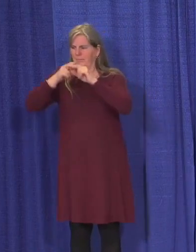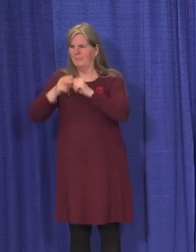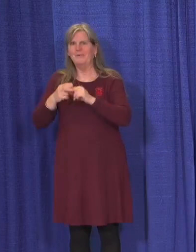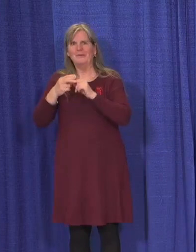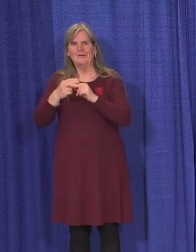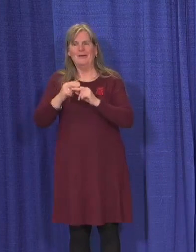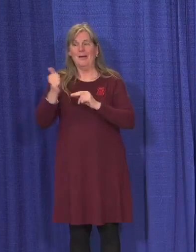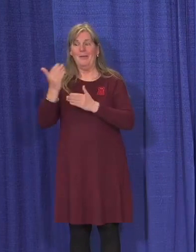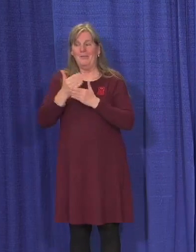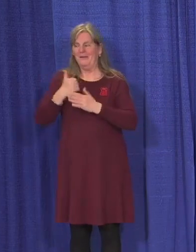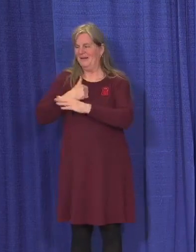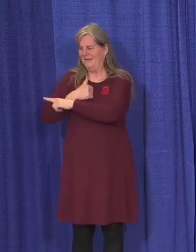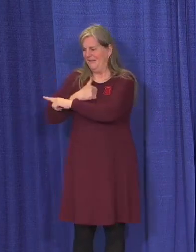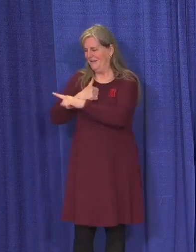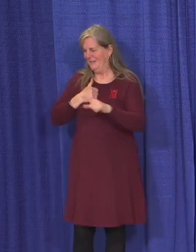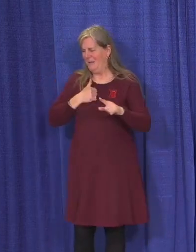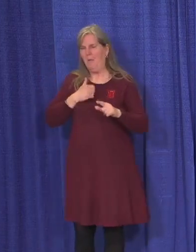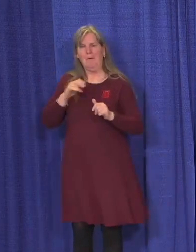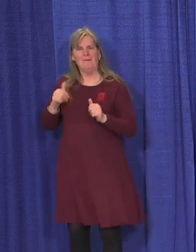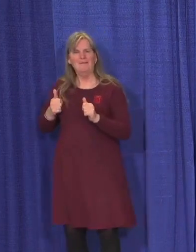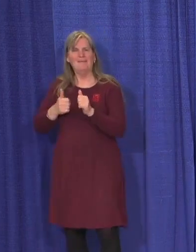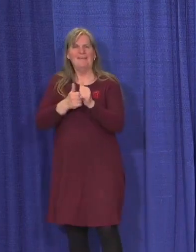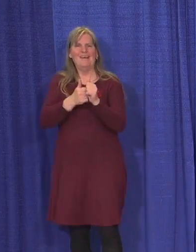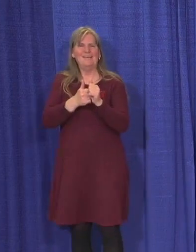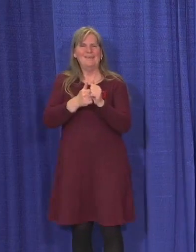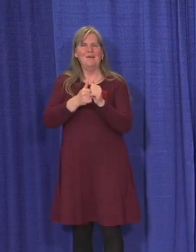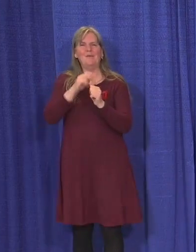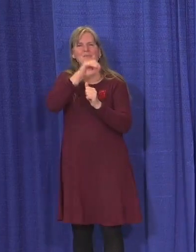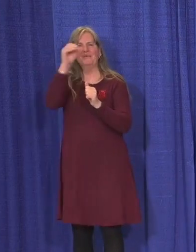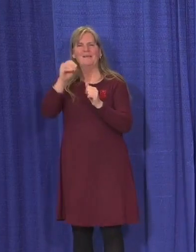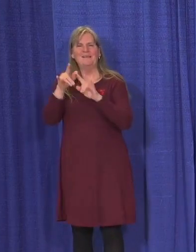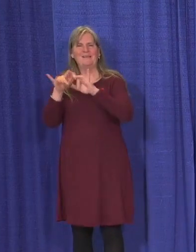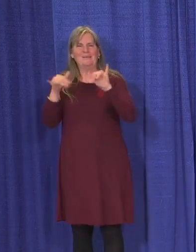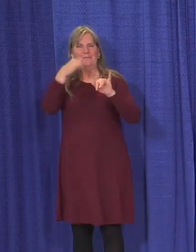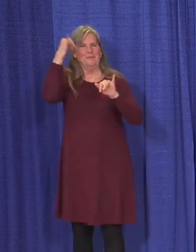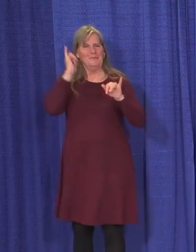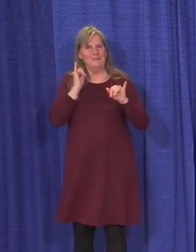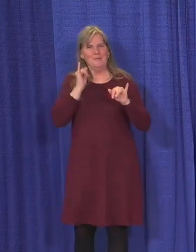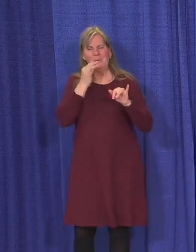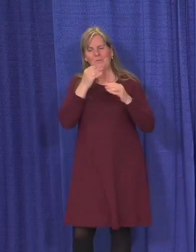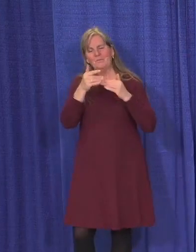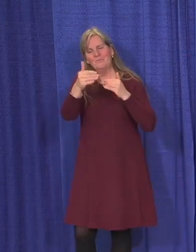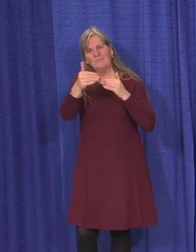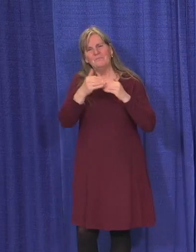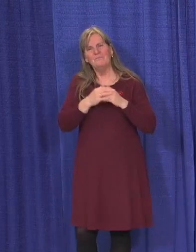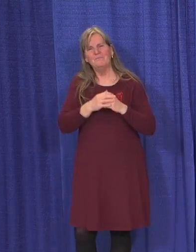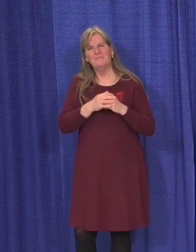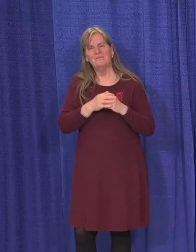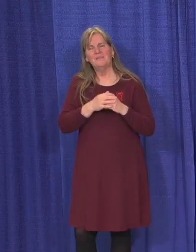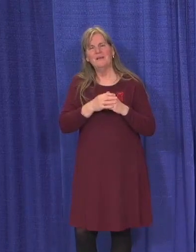not completely immune to this virus.